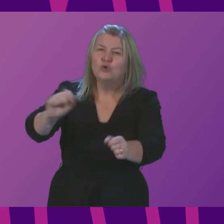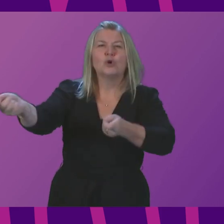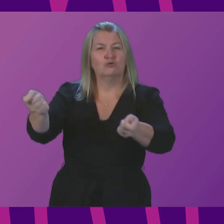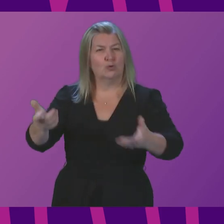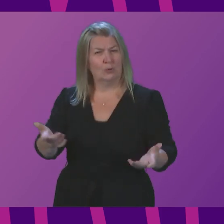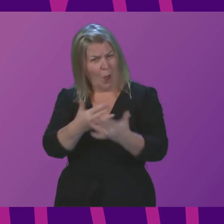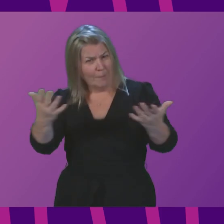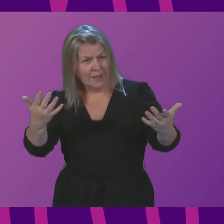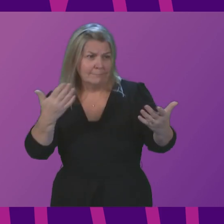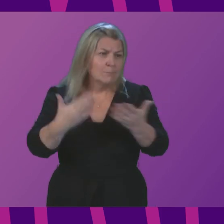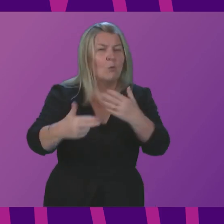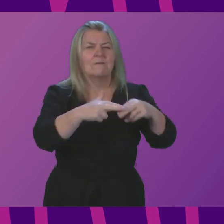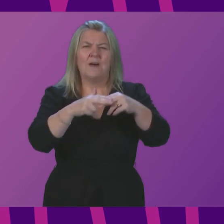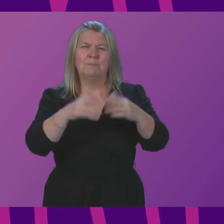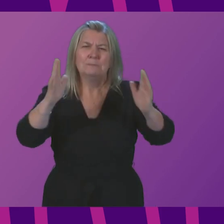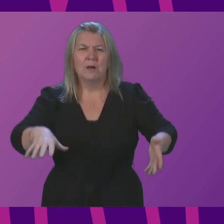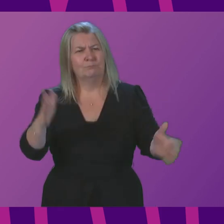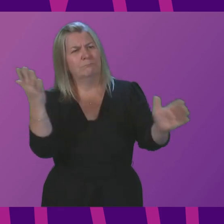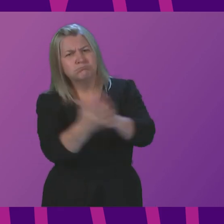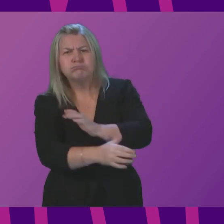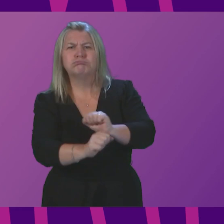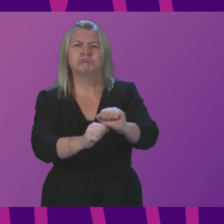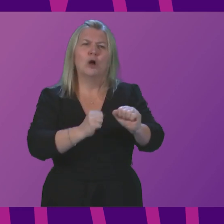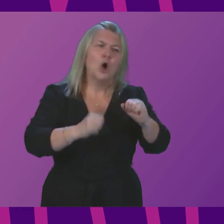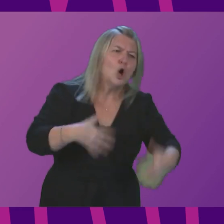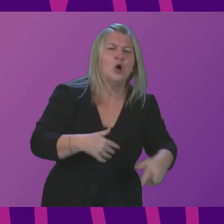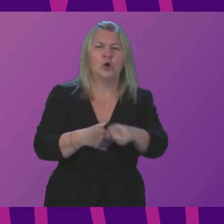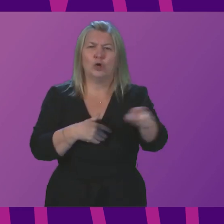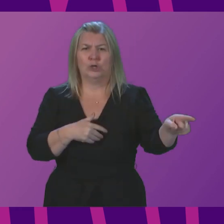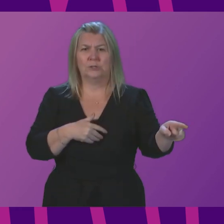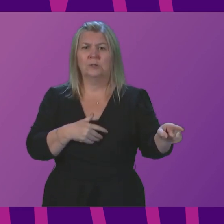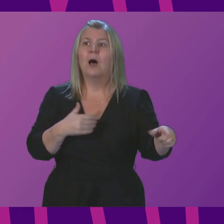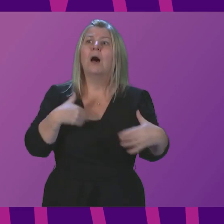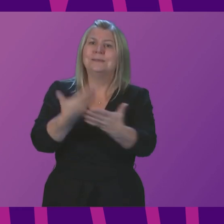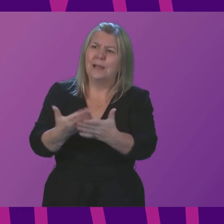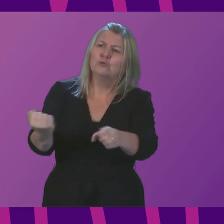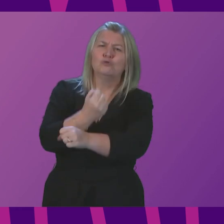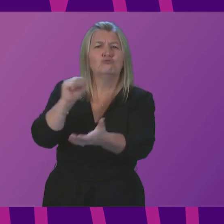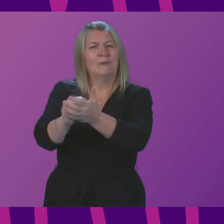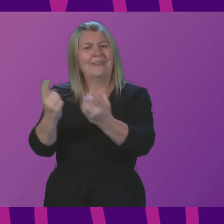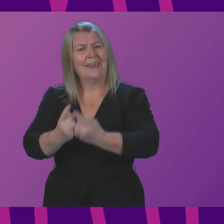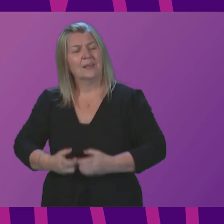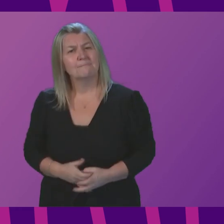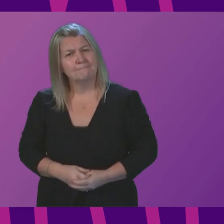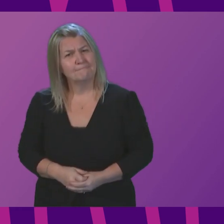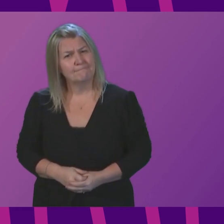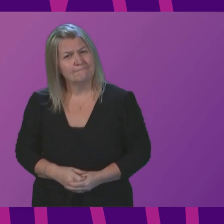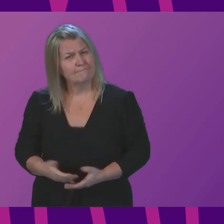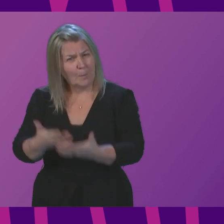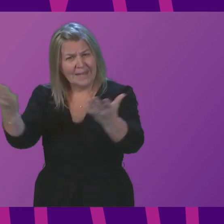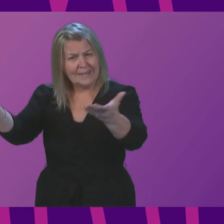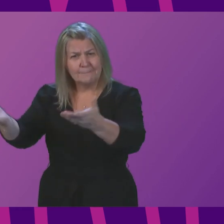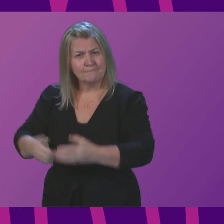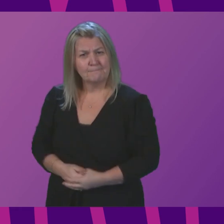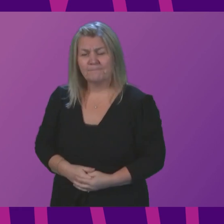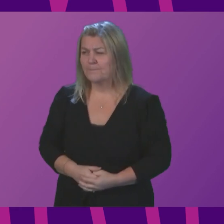more families will have to be devastated before the First Minister does the right thing?